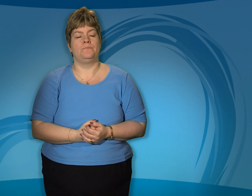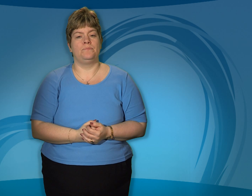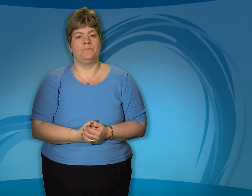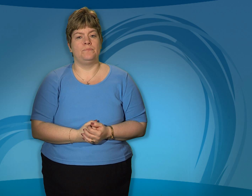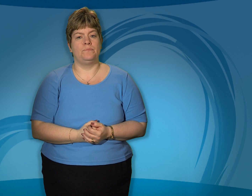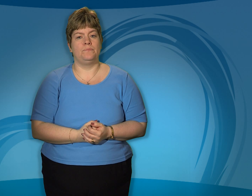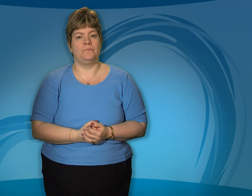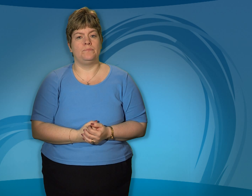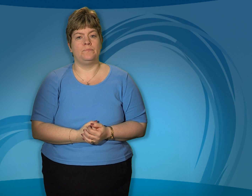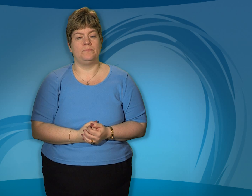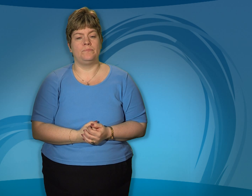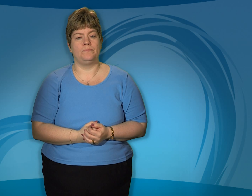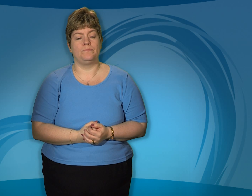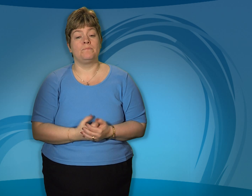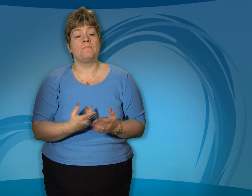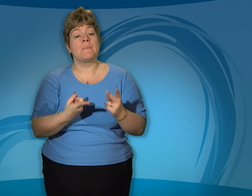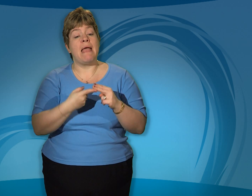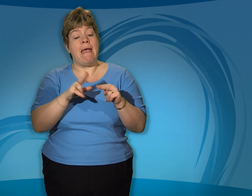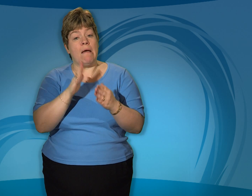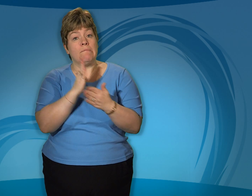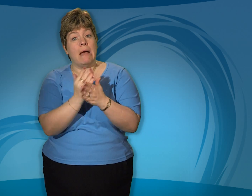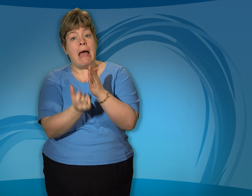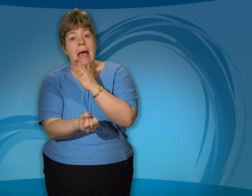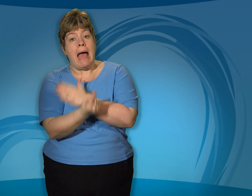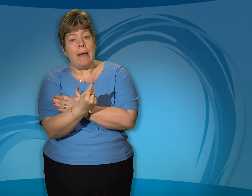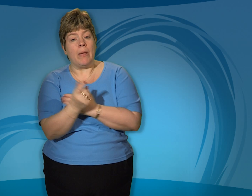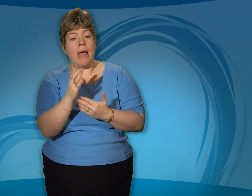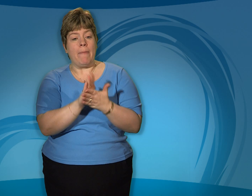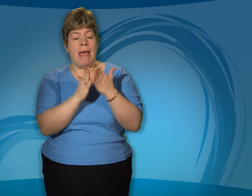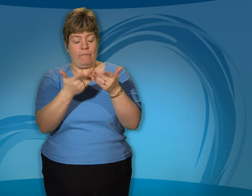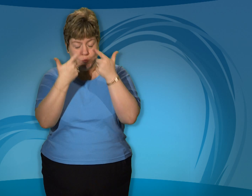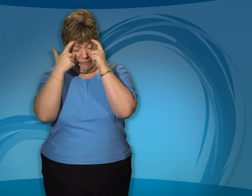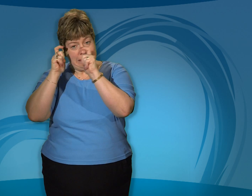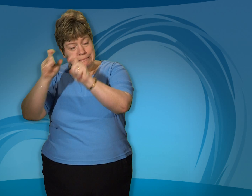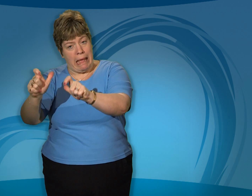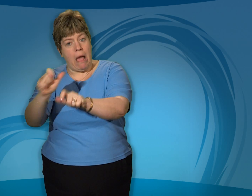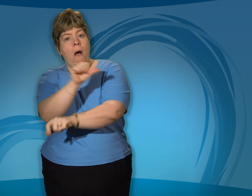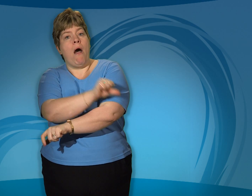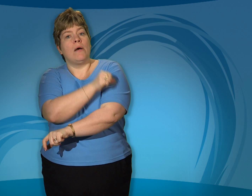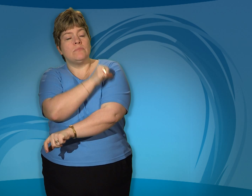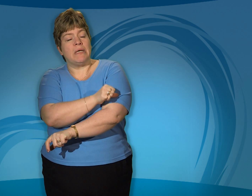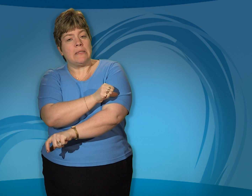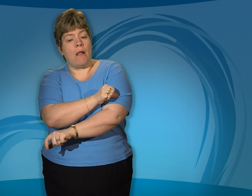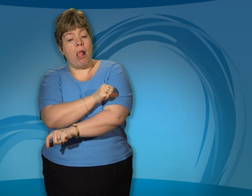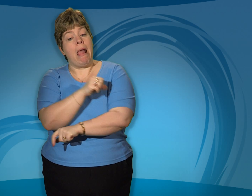stomach or duodenum) which would require you to stay in hospital and in some cases may